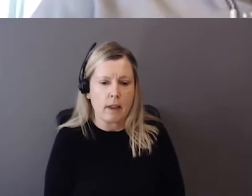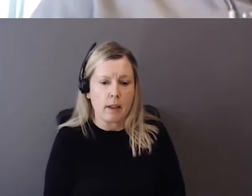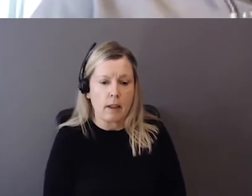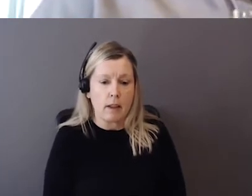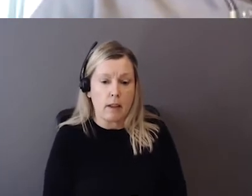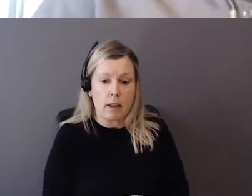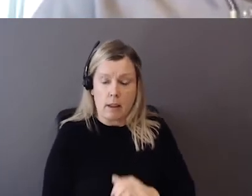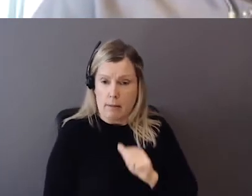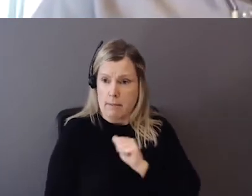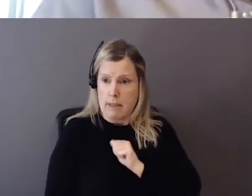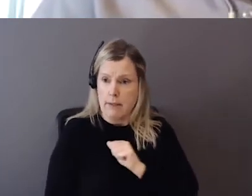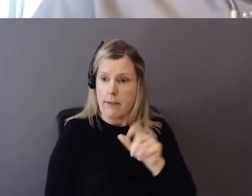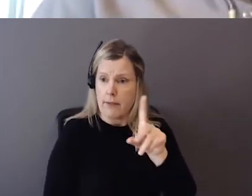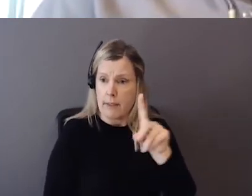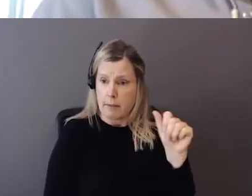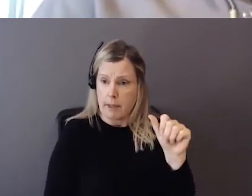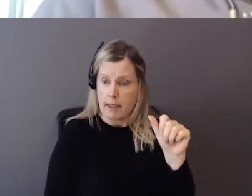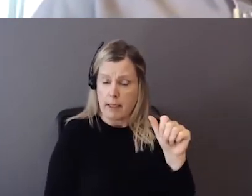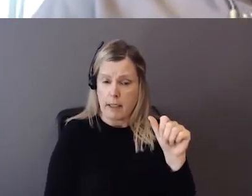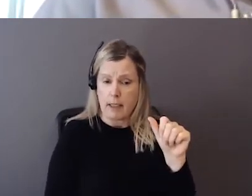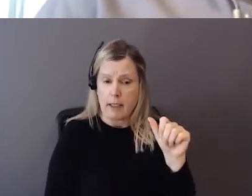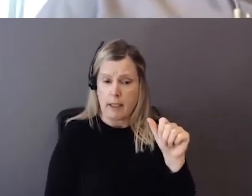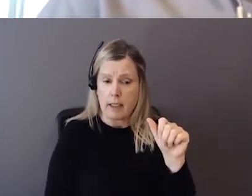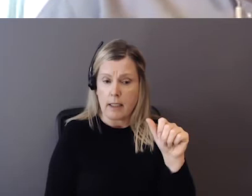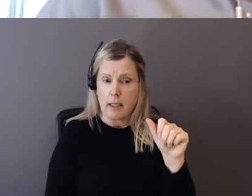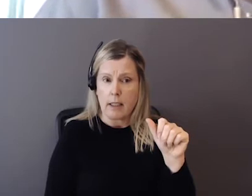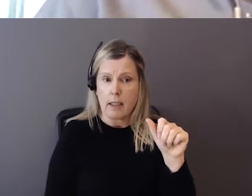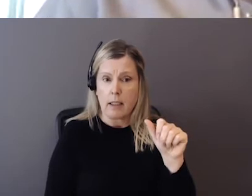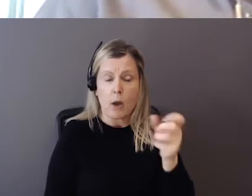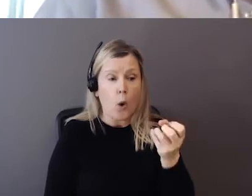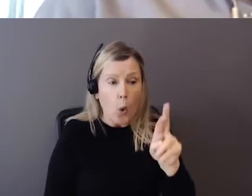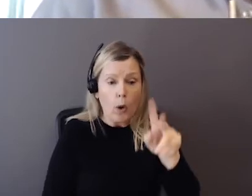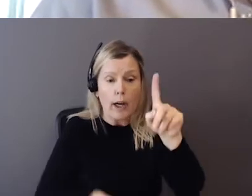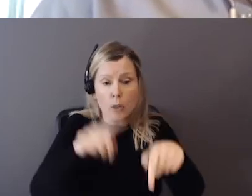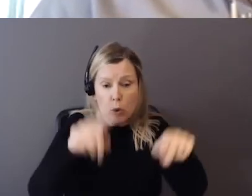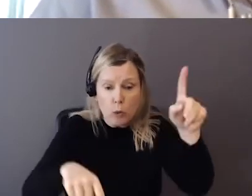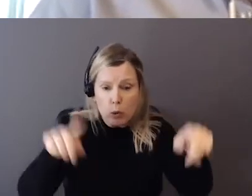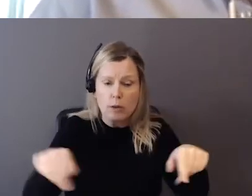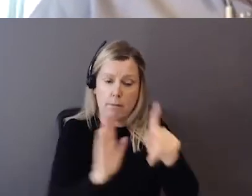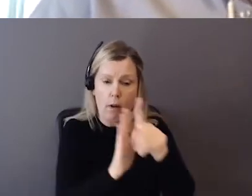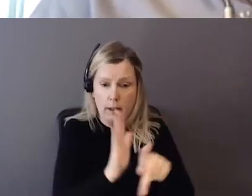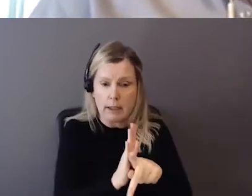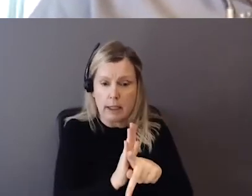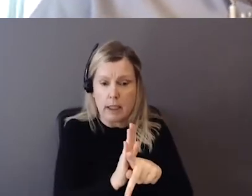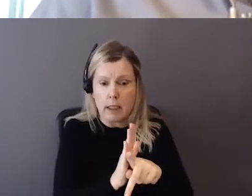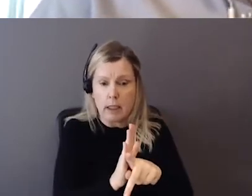Having a disability or having diversity and inclusion initiatives that are really